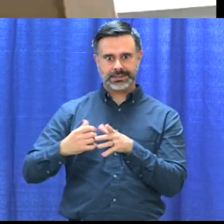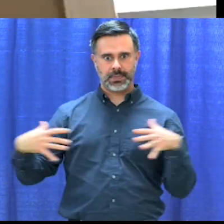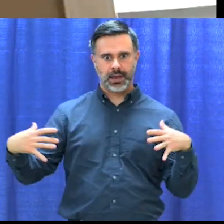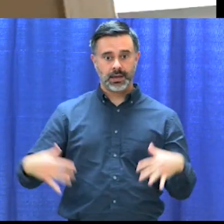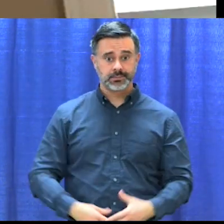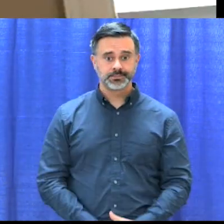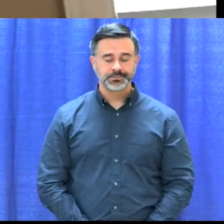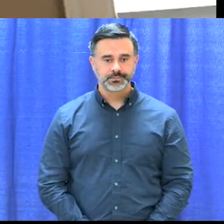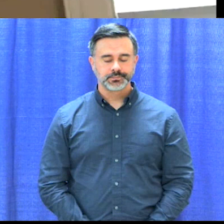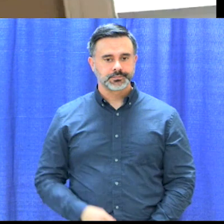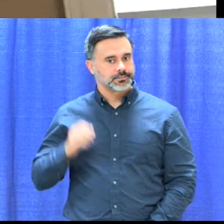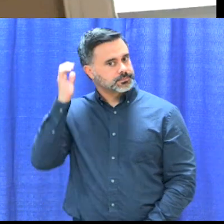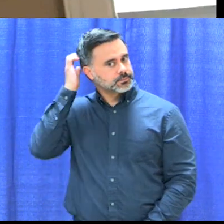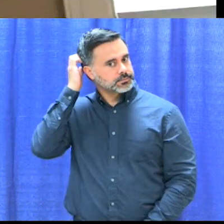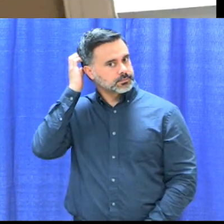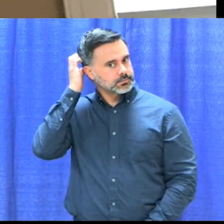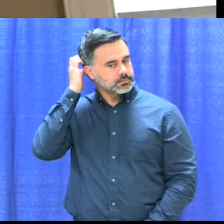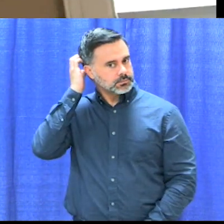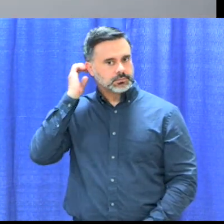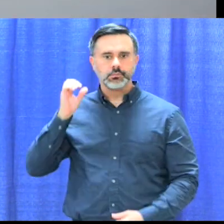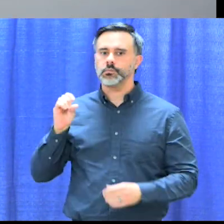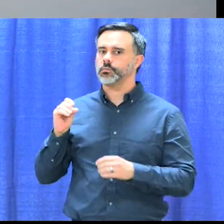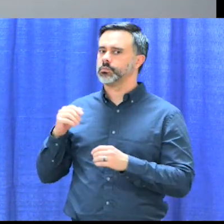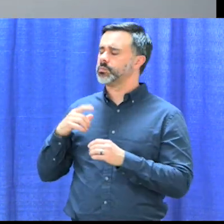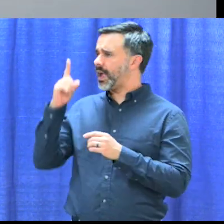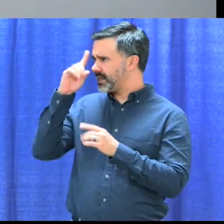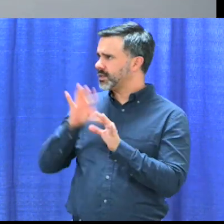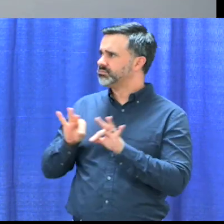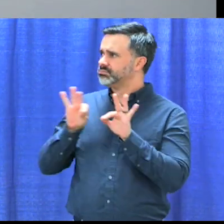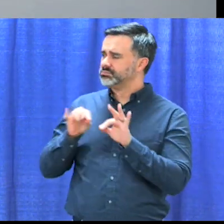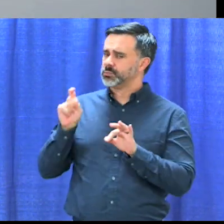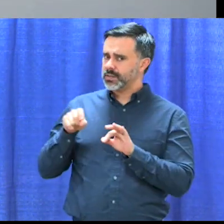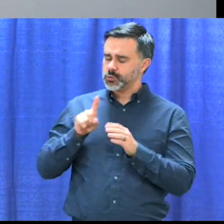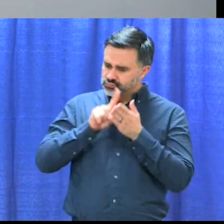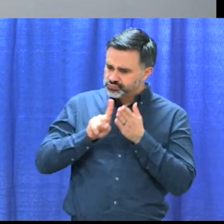[Hawken speaking] Also say that I think you do have to look at a lot of different ways to communicate.